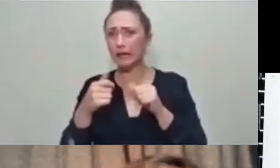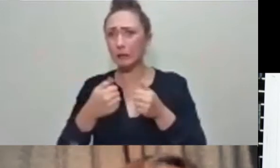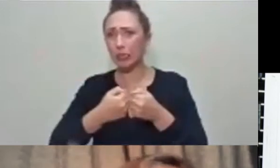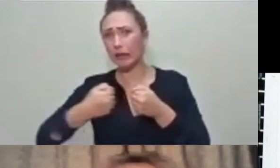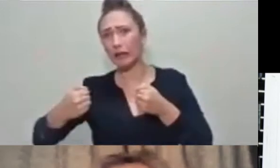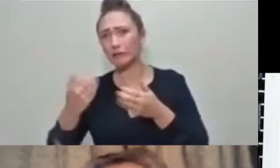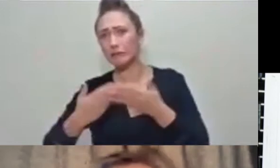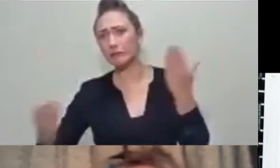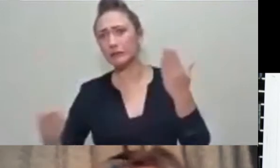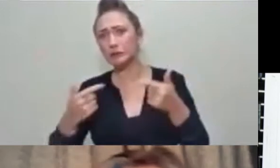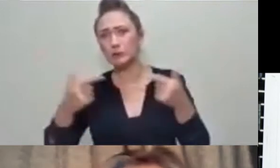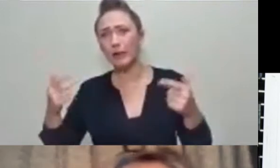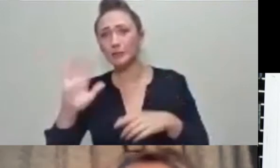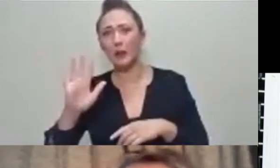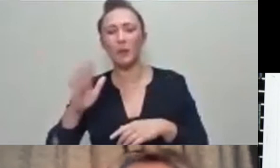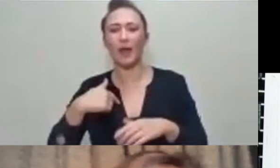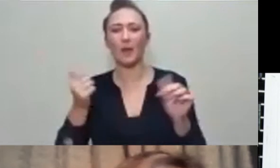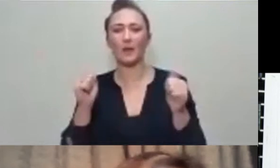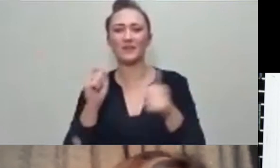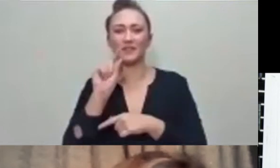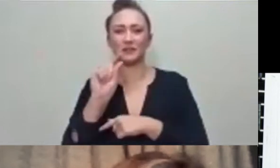I'm just going to finish and this is the last thing I'm going to say is